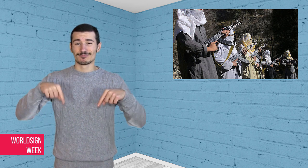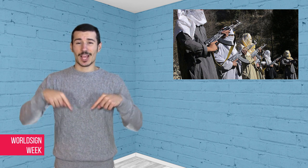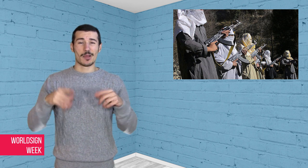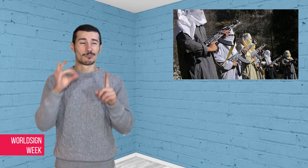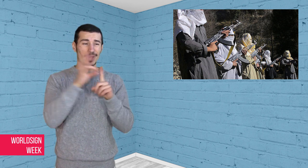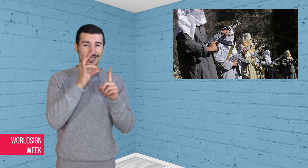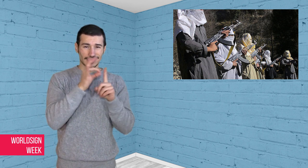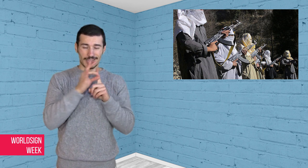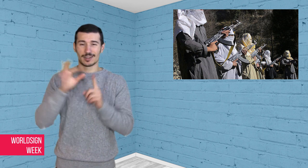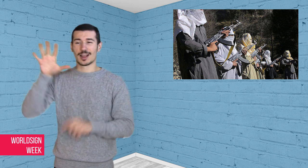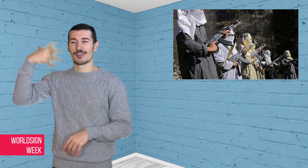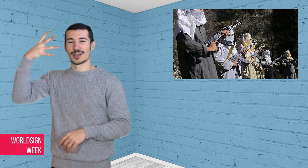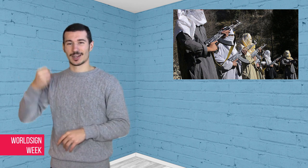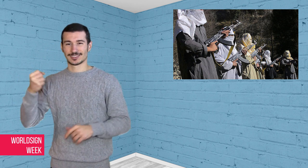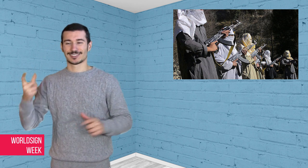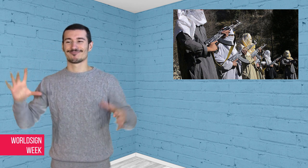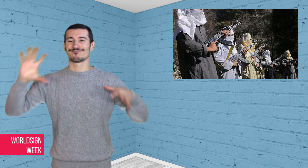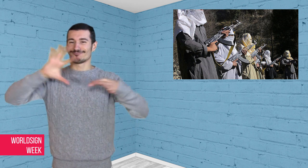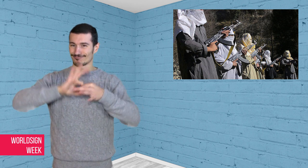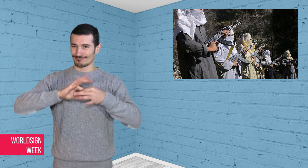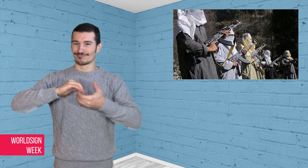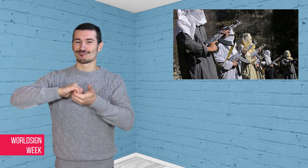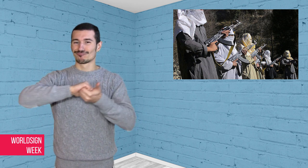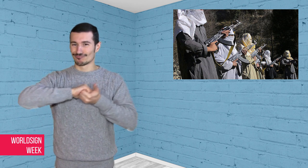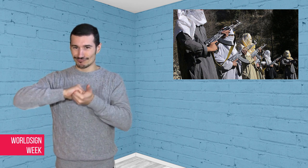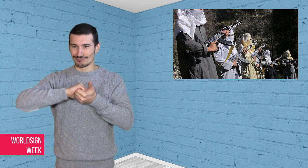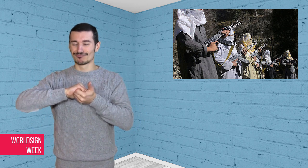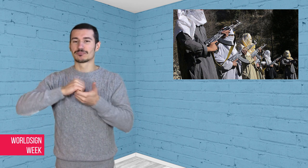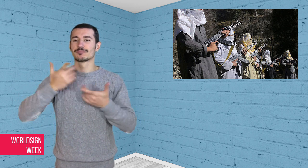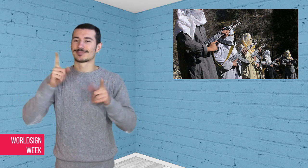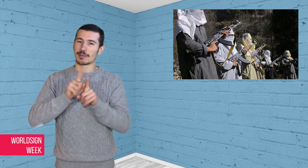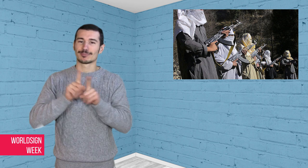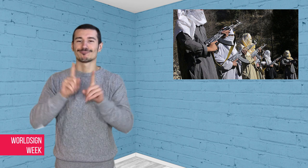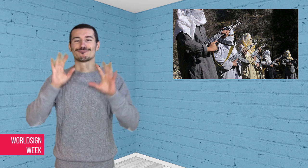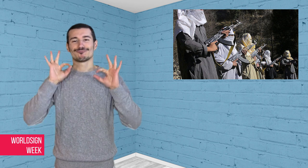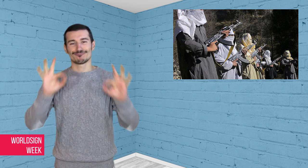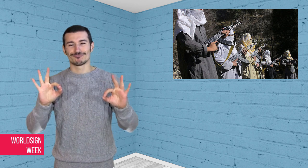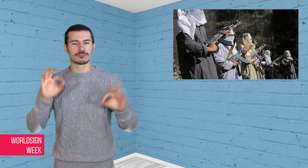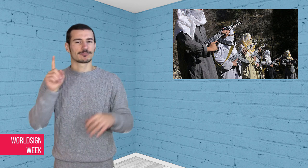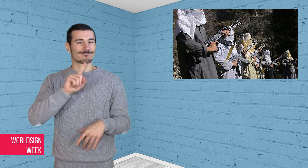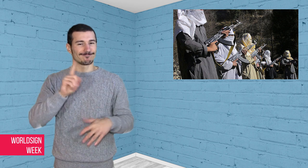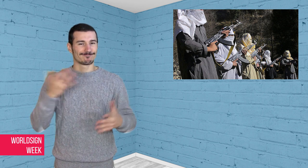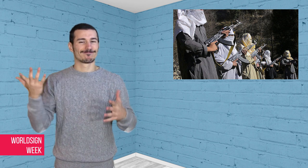Pakistan and Afghanistan relationship always